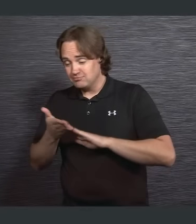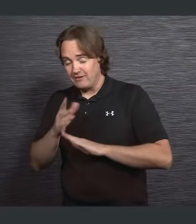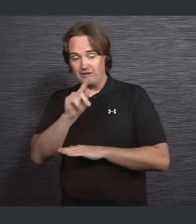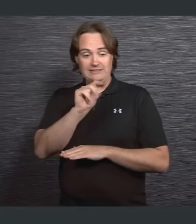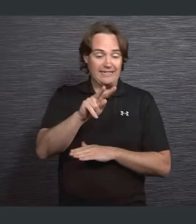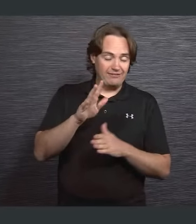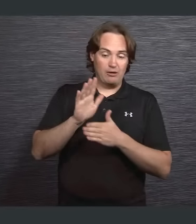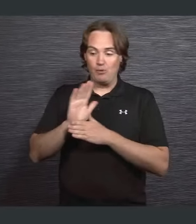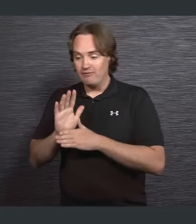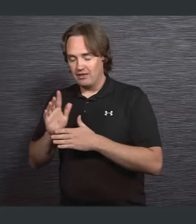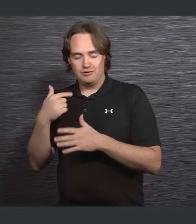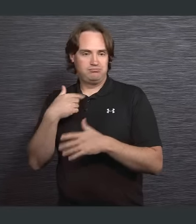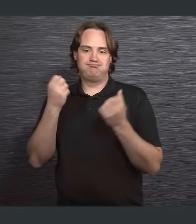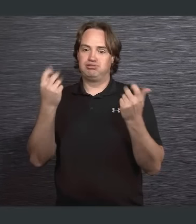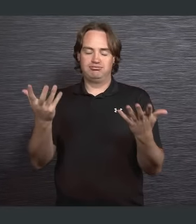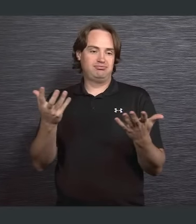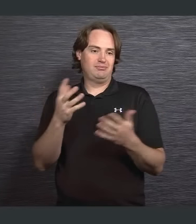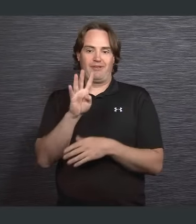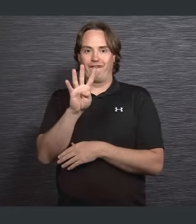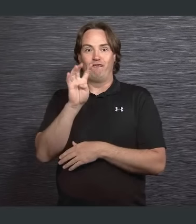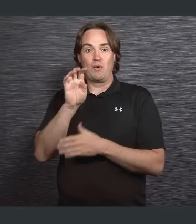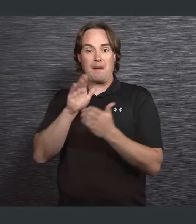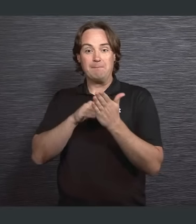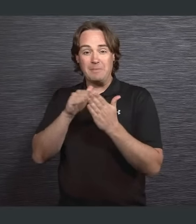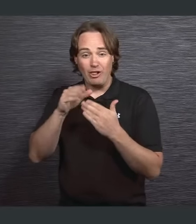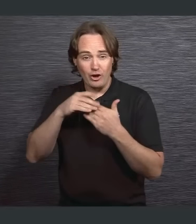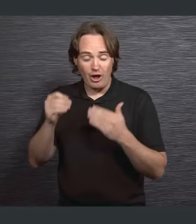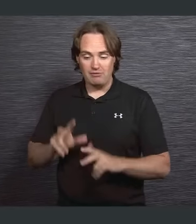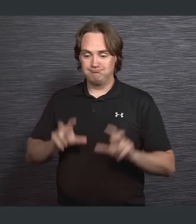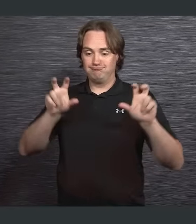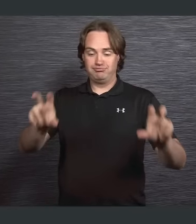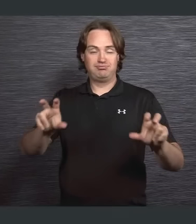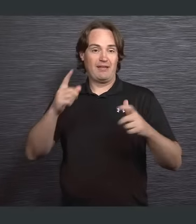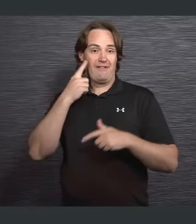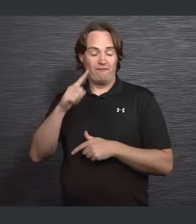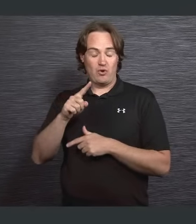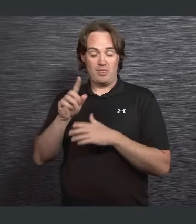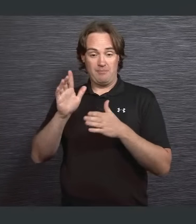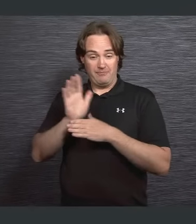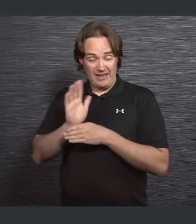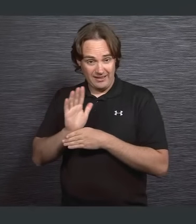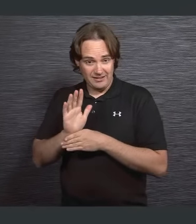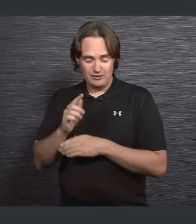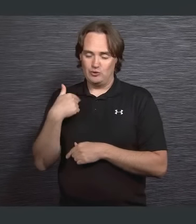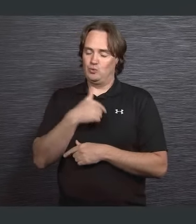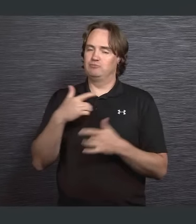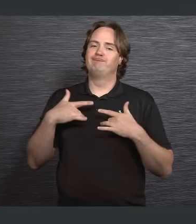With "Uncharted" surpassing $400 million at the global box office, we're energized about where